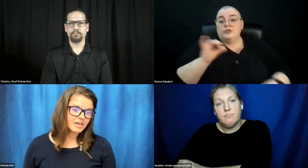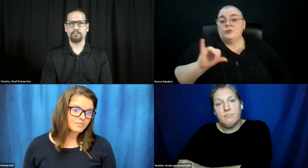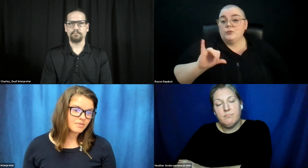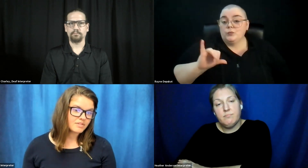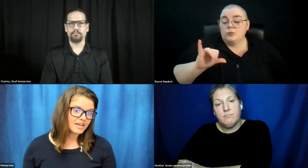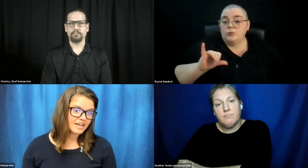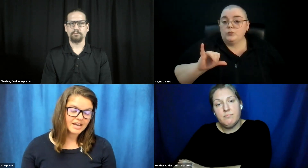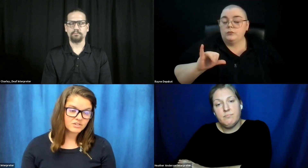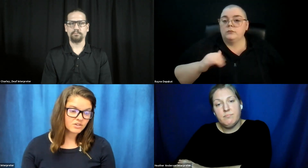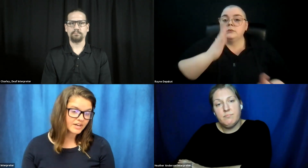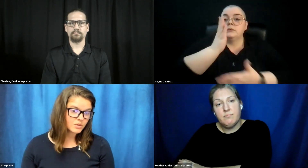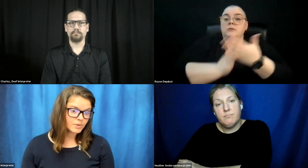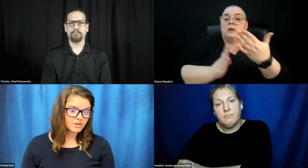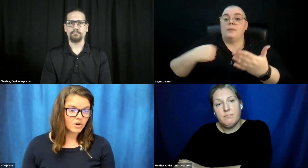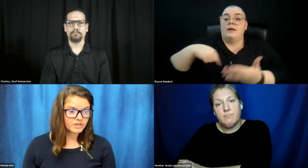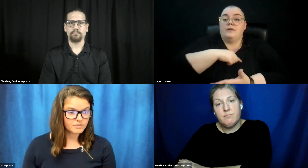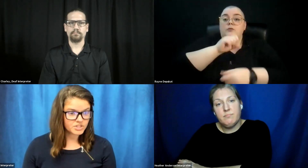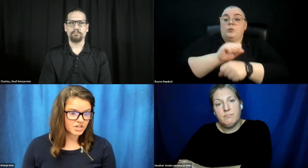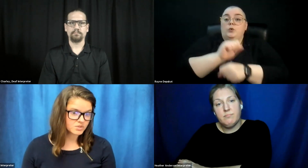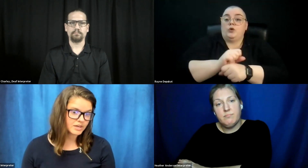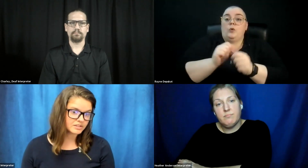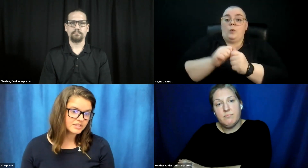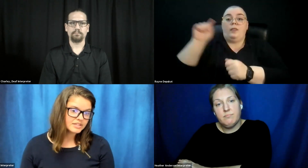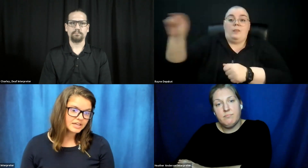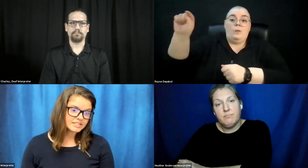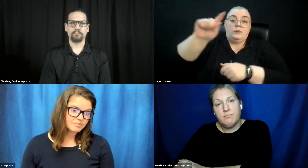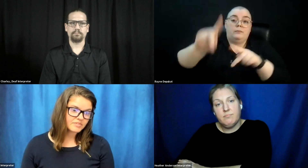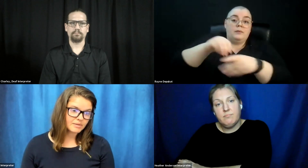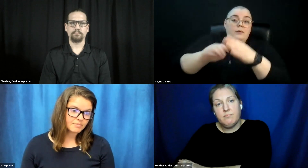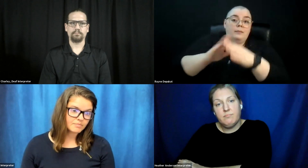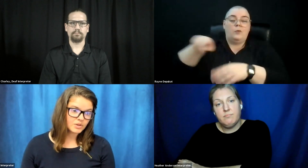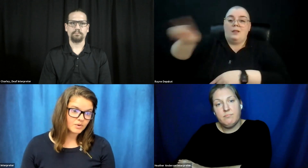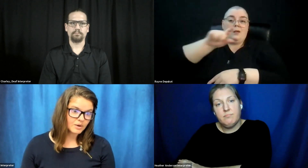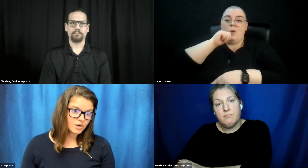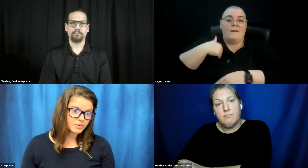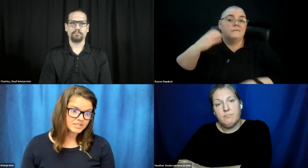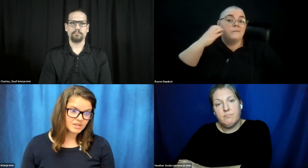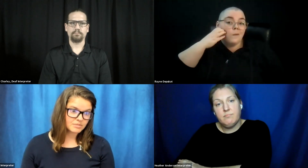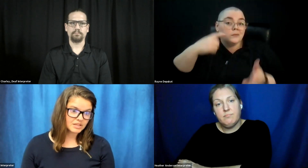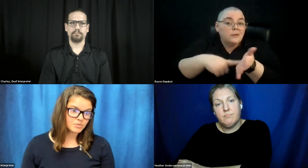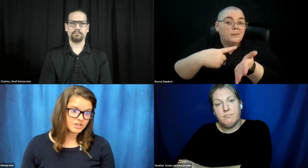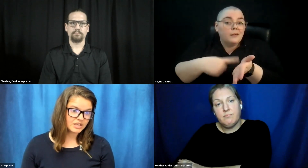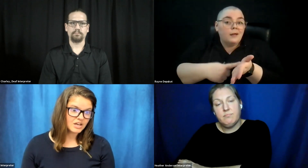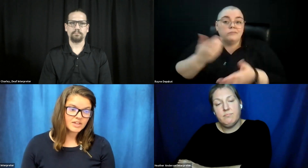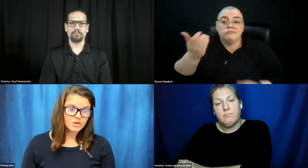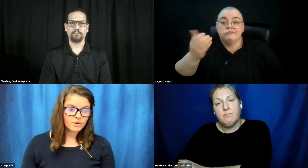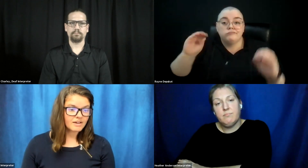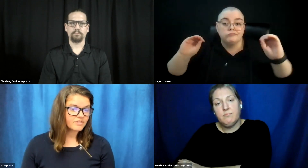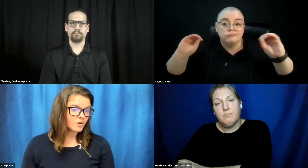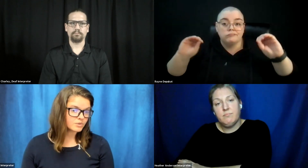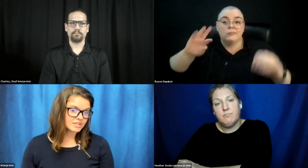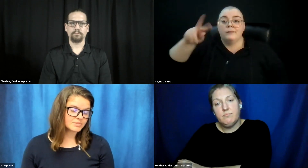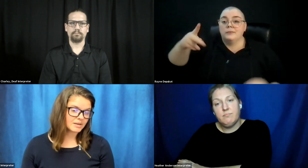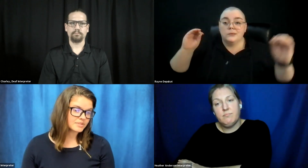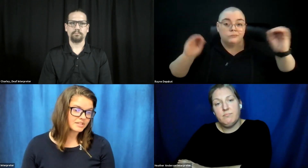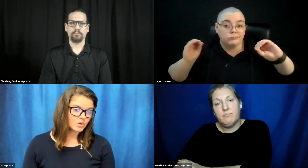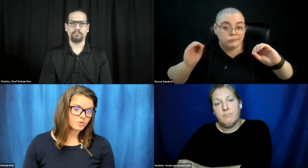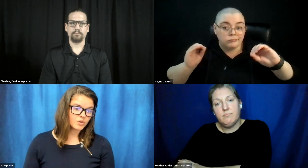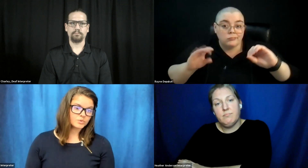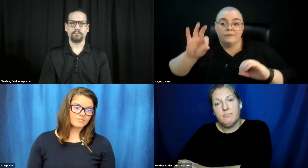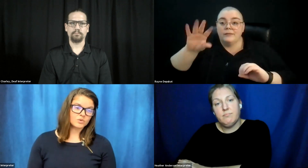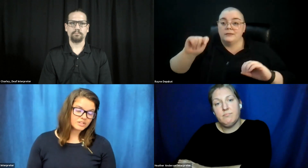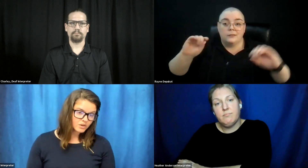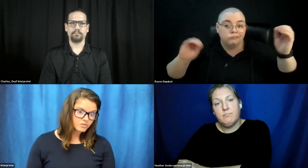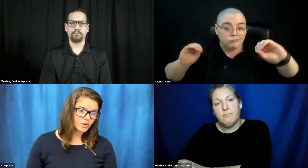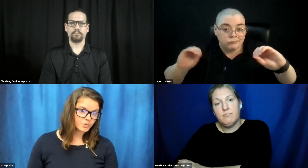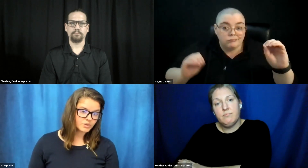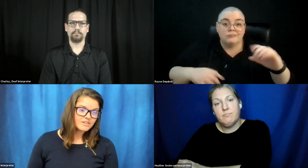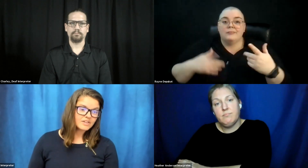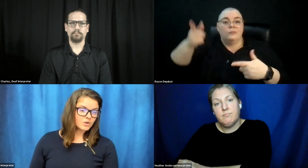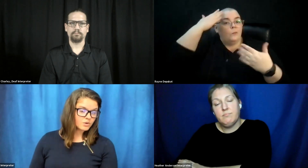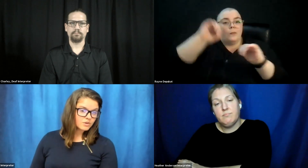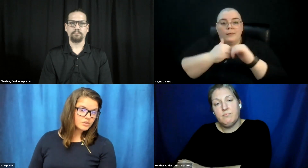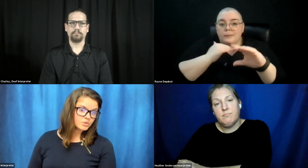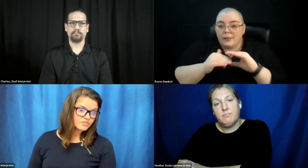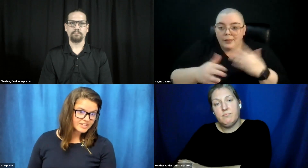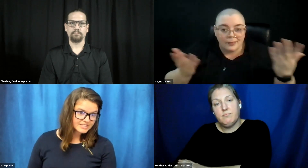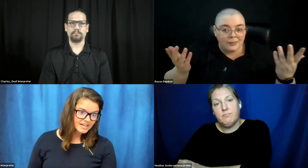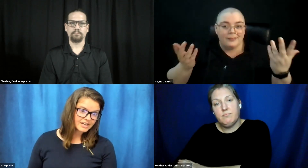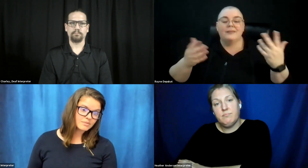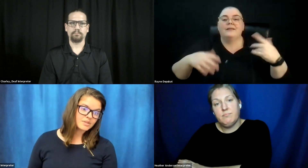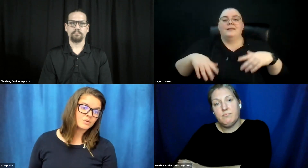Some of them, they can't find a way to call the commission as well. And some of them, you know, and I work with some of them in the community, they don't have a phone sometimes they have no phone they have no video phone, they don't use FaceTime they